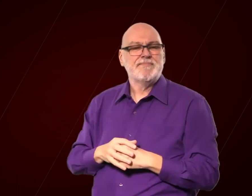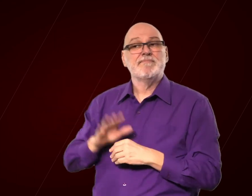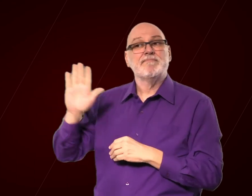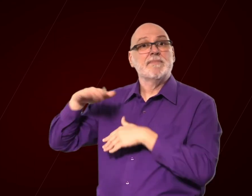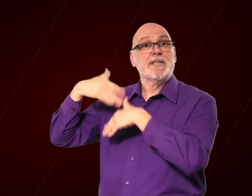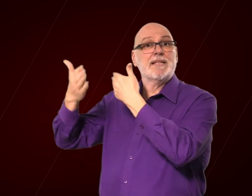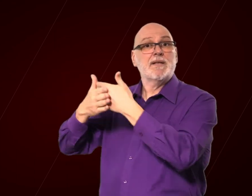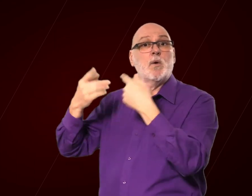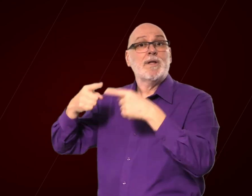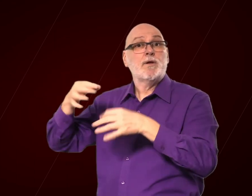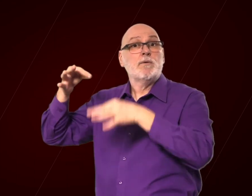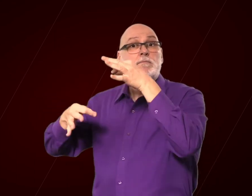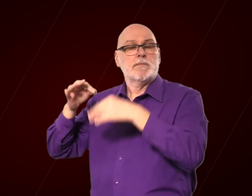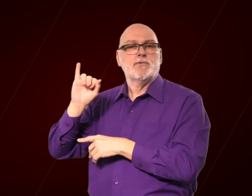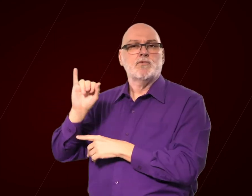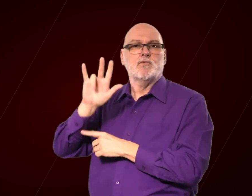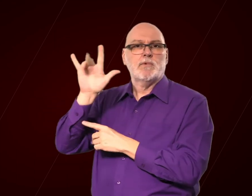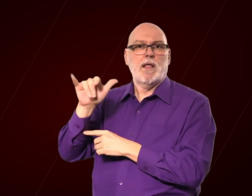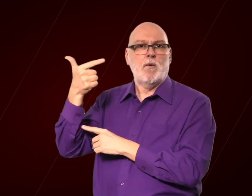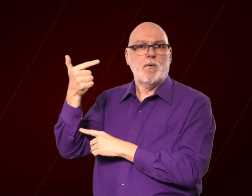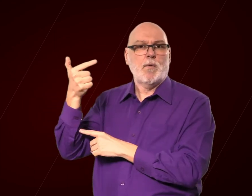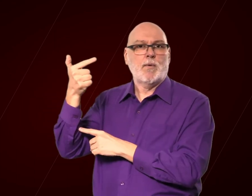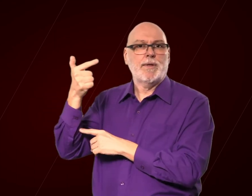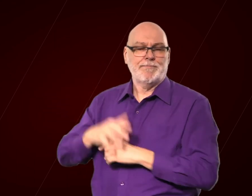his hearing is also scheduled for July 21.